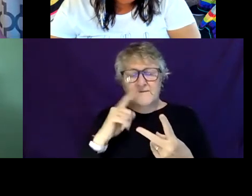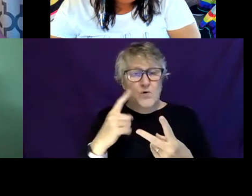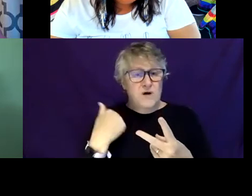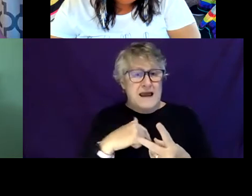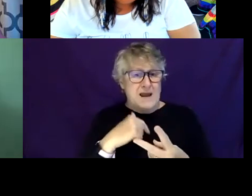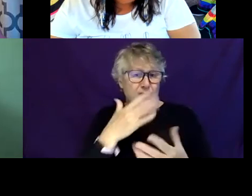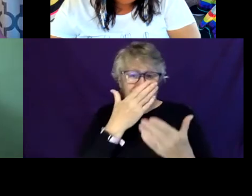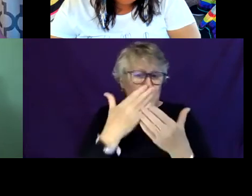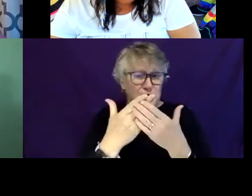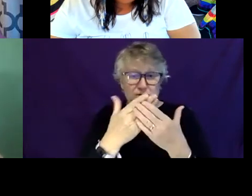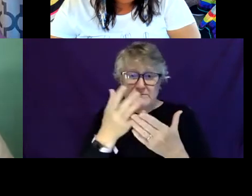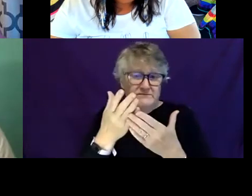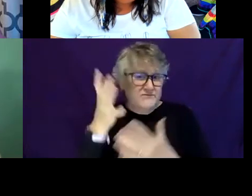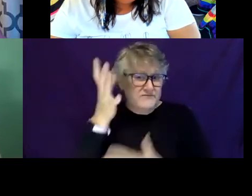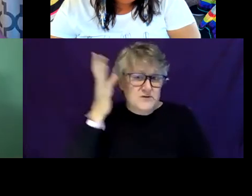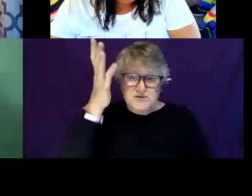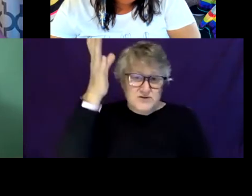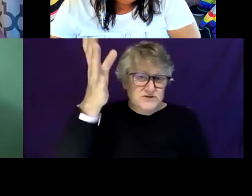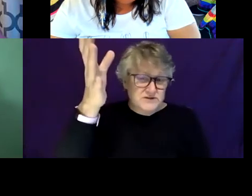for our good futures.